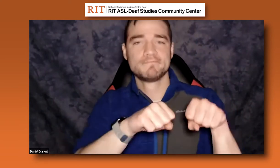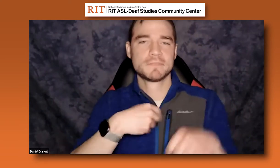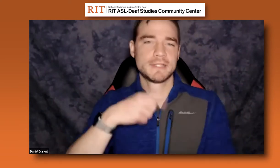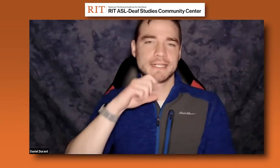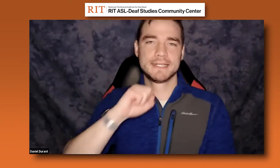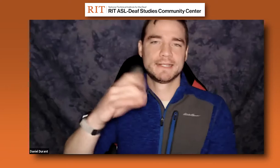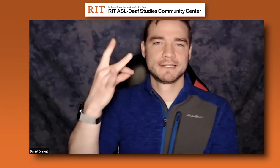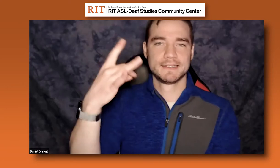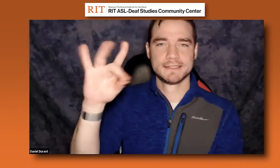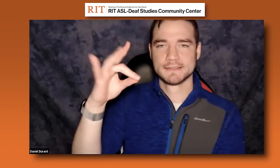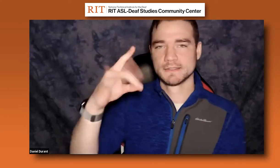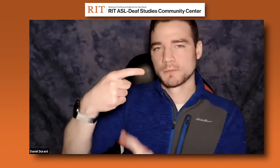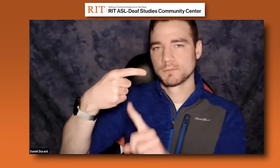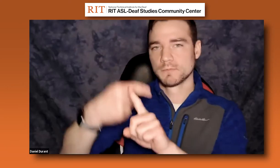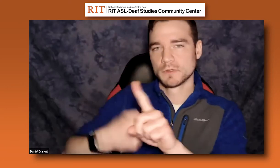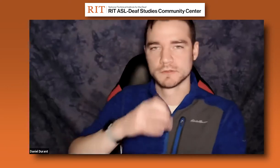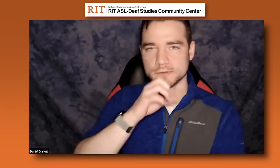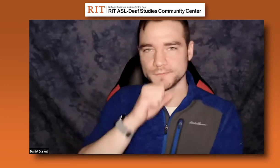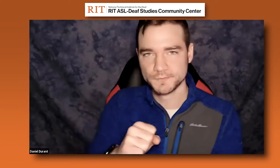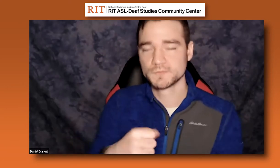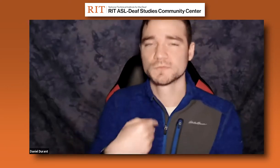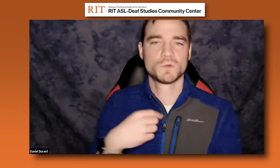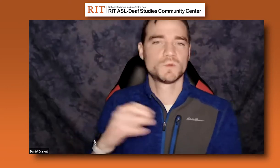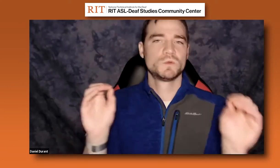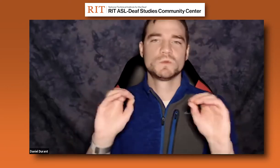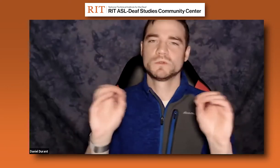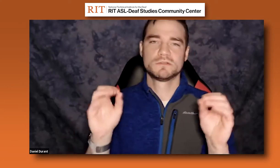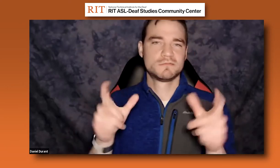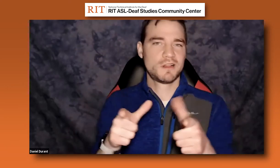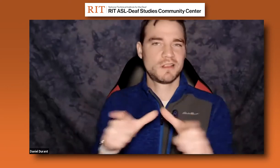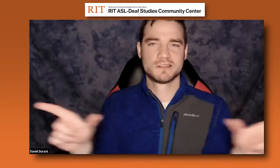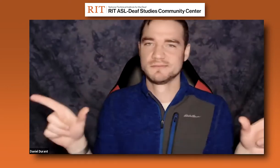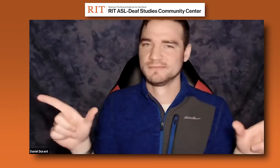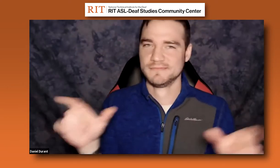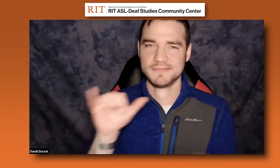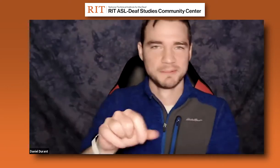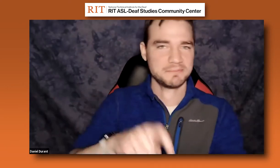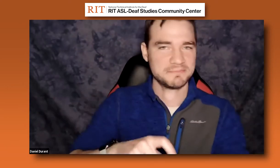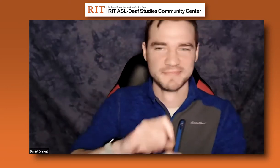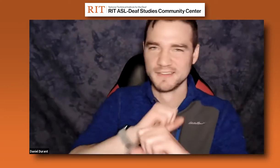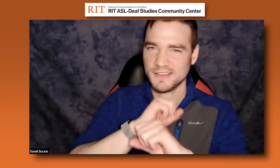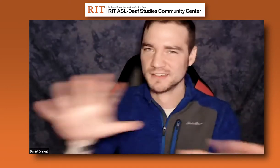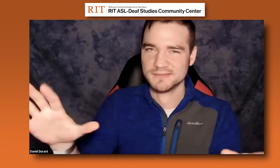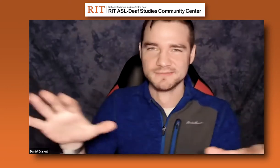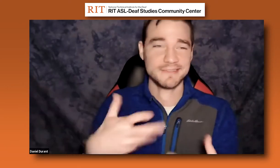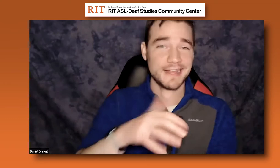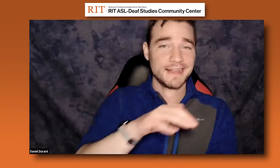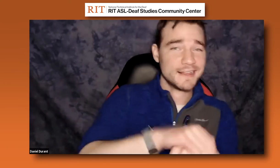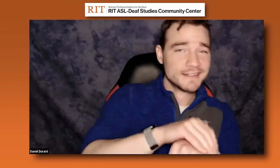At the time I was adopted, I was 18 months old. I had no language at that time, absolutely nothing--